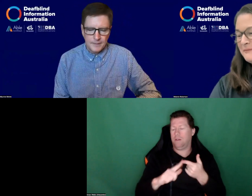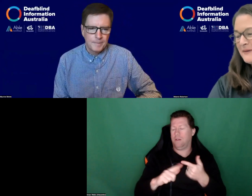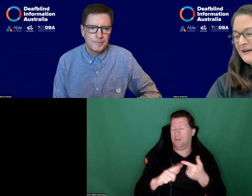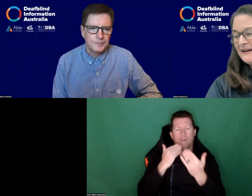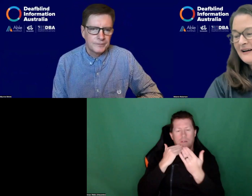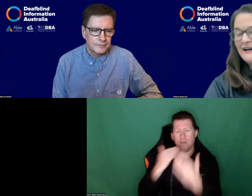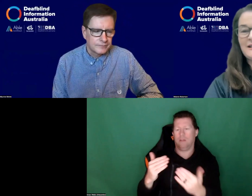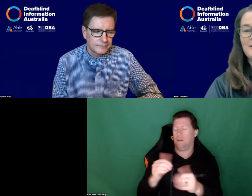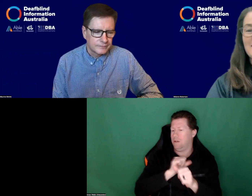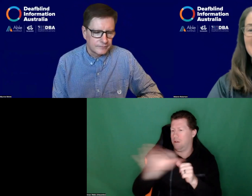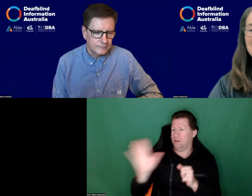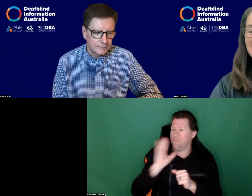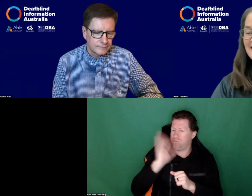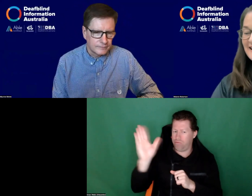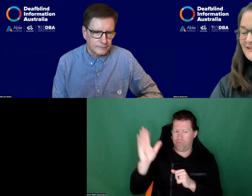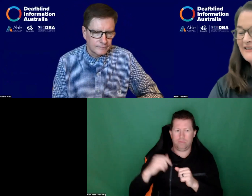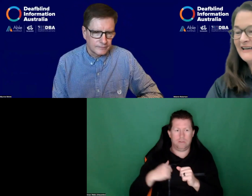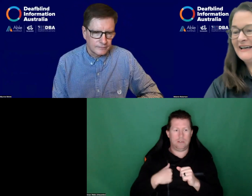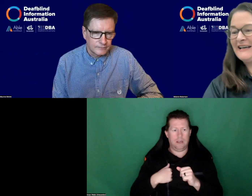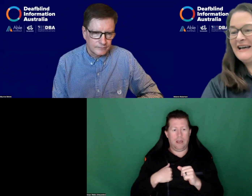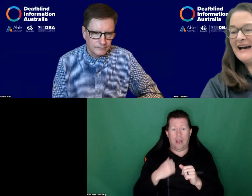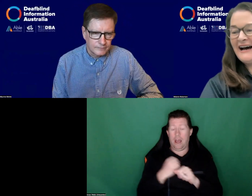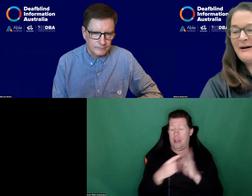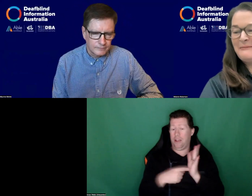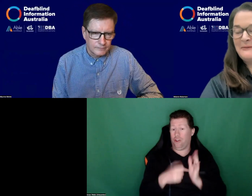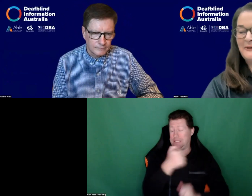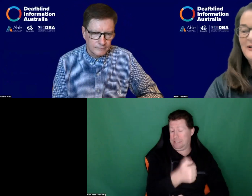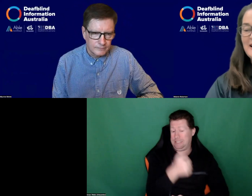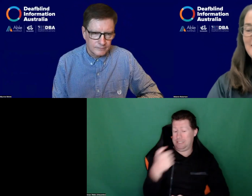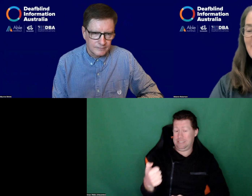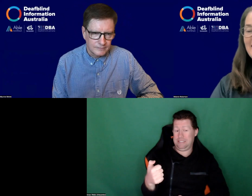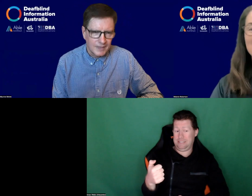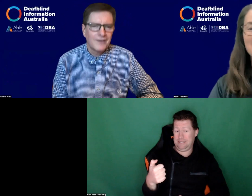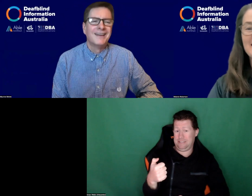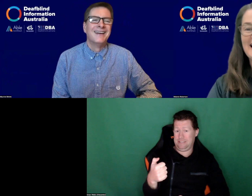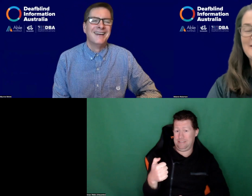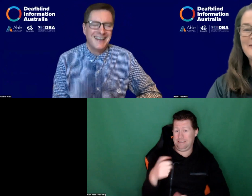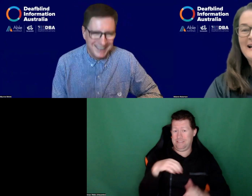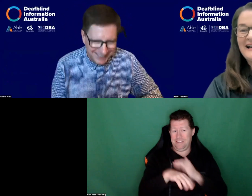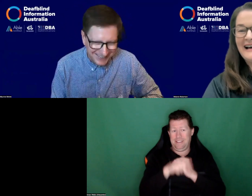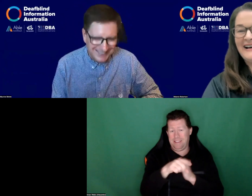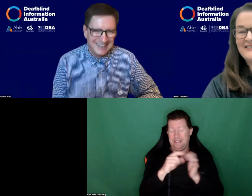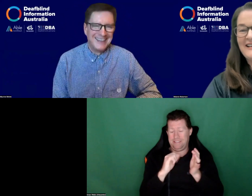I scored a 66 on the Roets and Van Hiel scale.